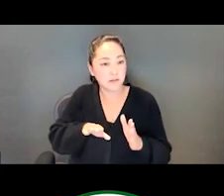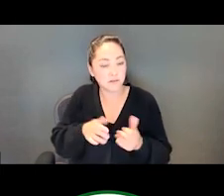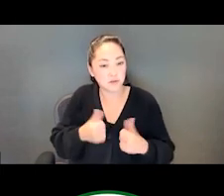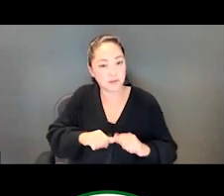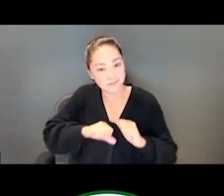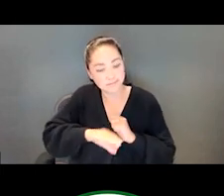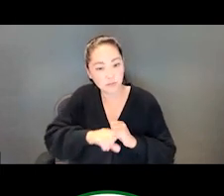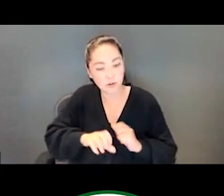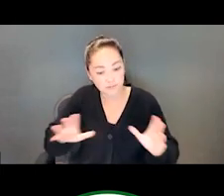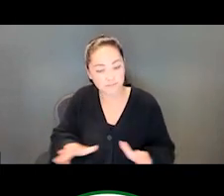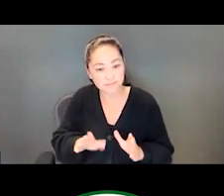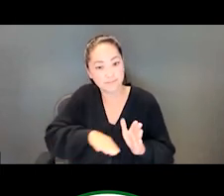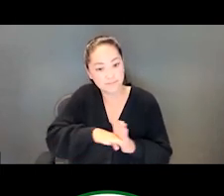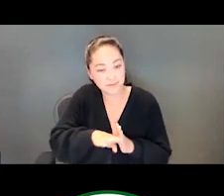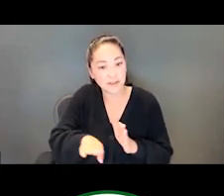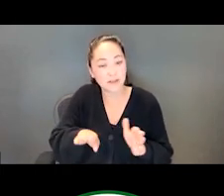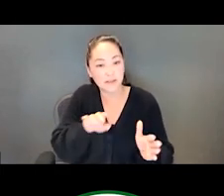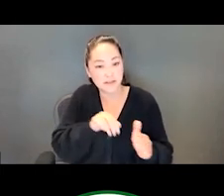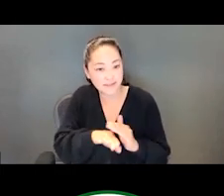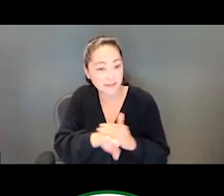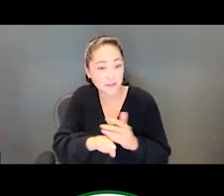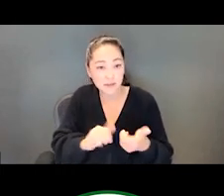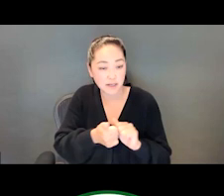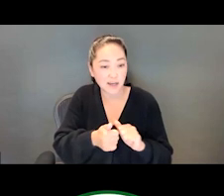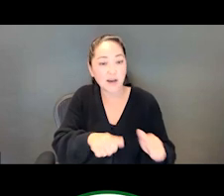training, and publications for people that want to travel.